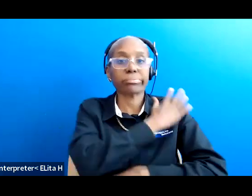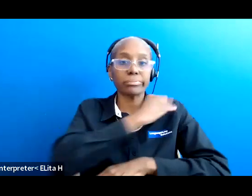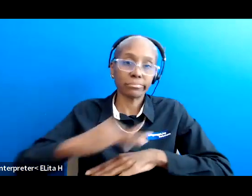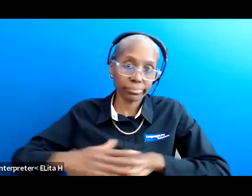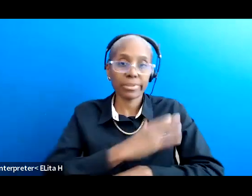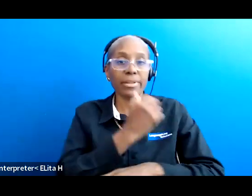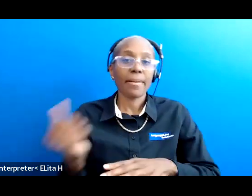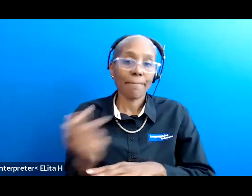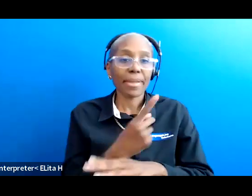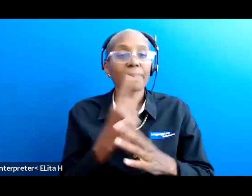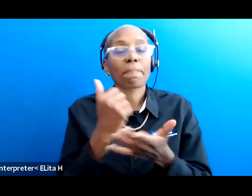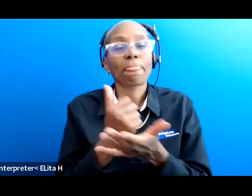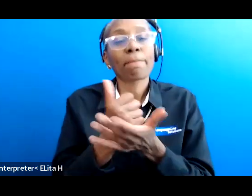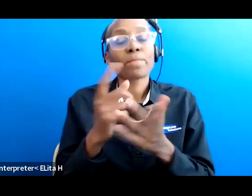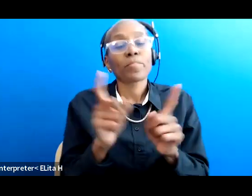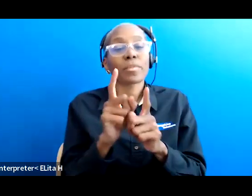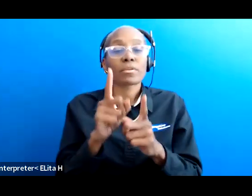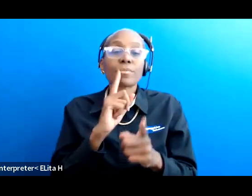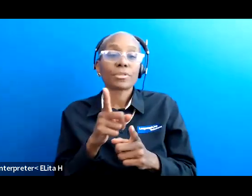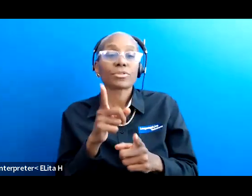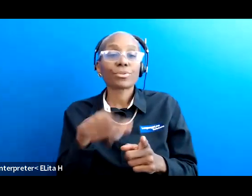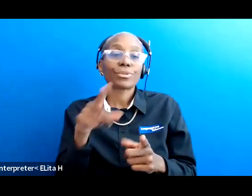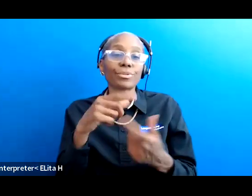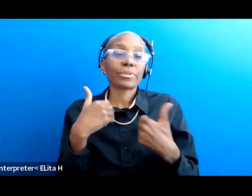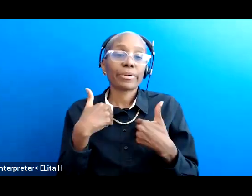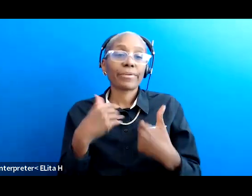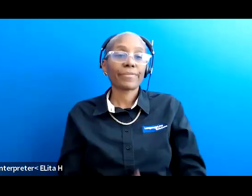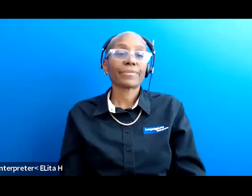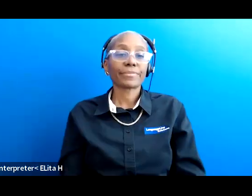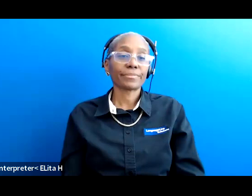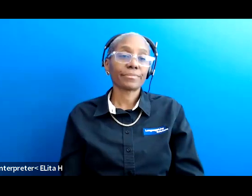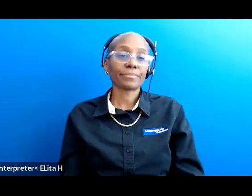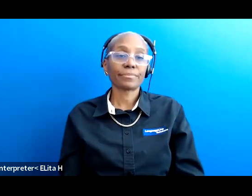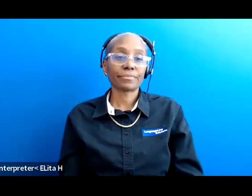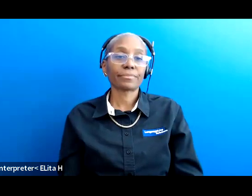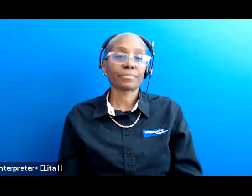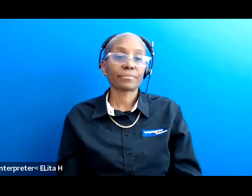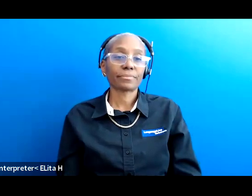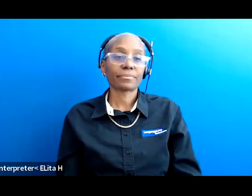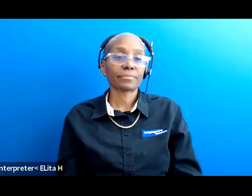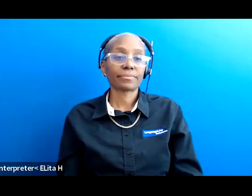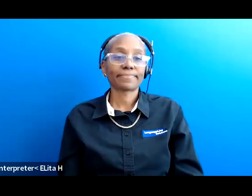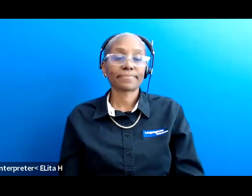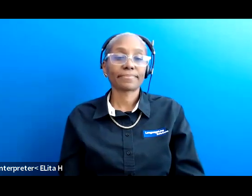Something that you would want to do is to be sure and use some elastic hose,